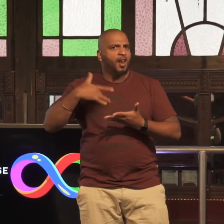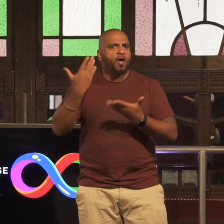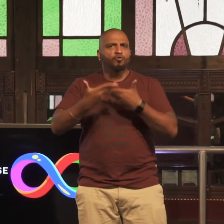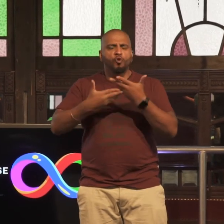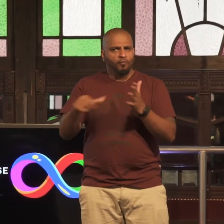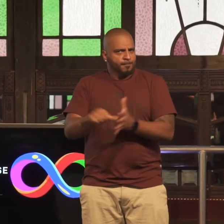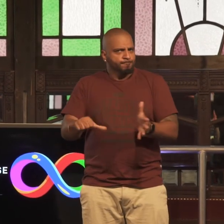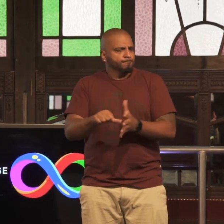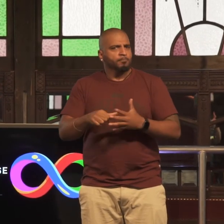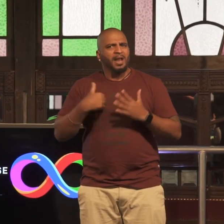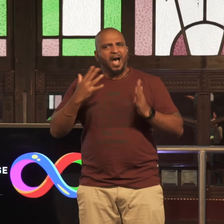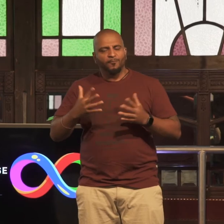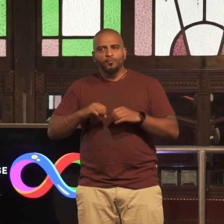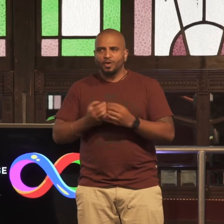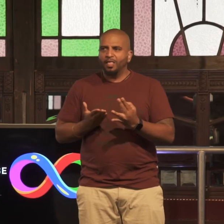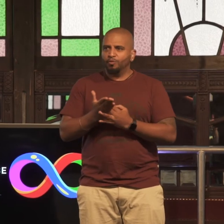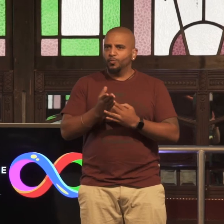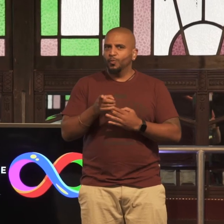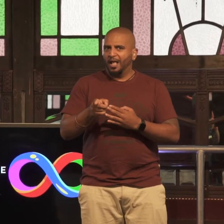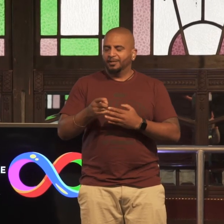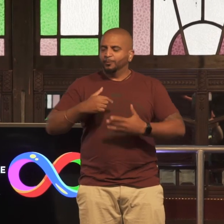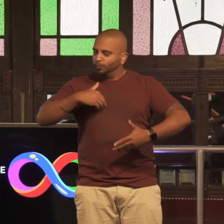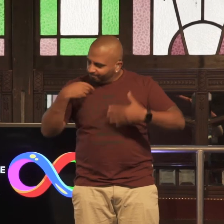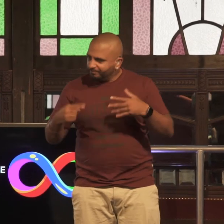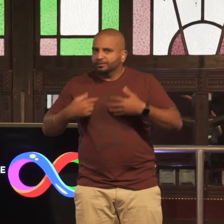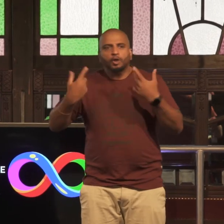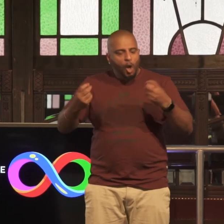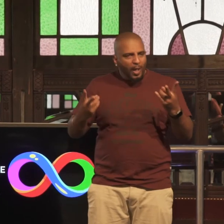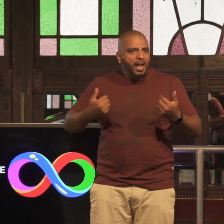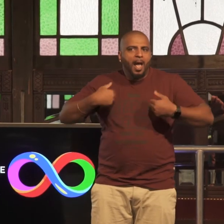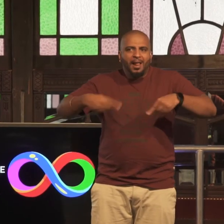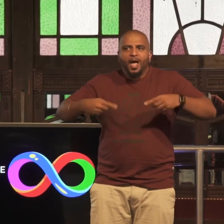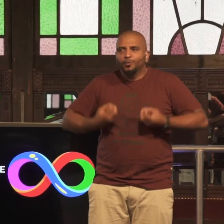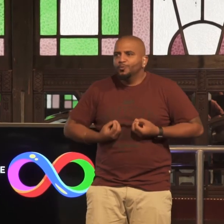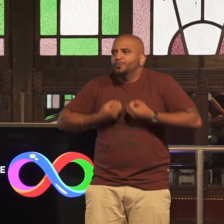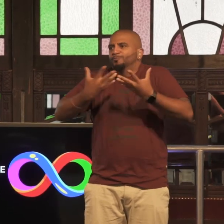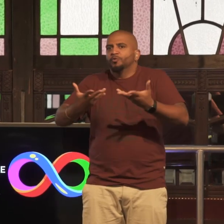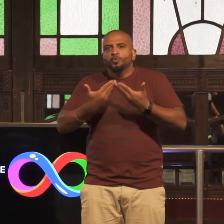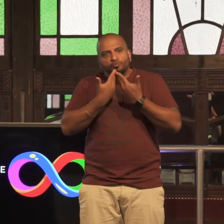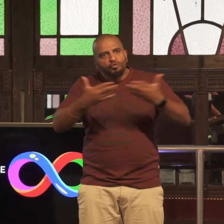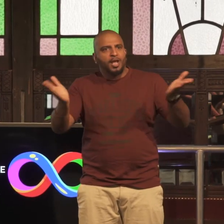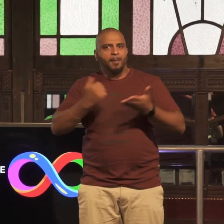You know, in the deaf community, I've found a lot of barriers and I've struggled a lot.